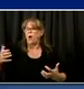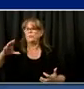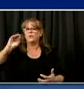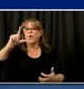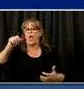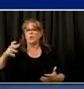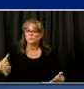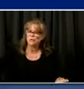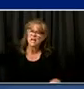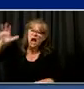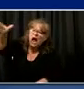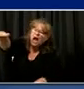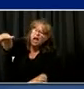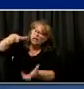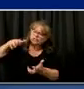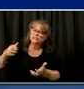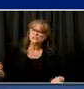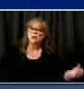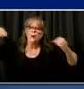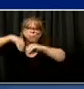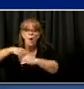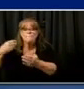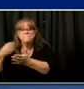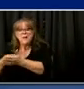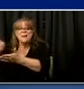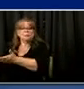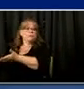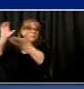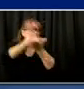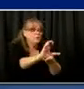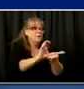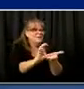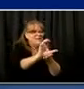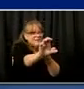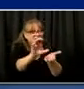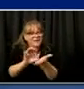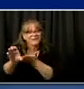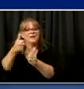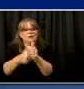to get ahead before opening it up for questions i want to uplift a great example of a